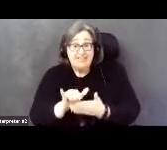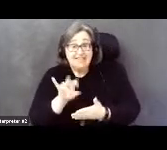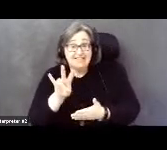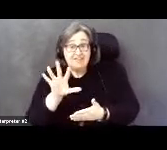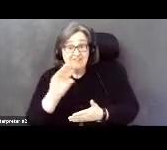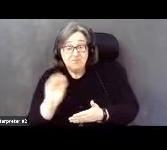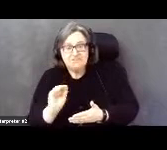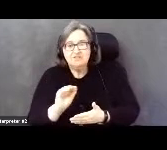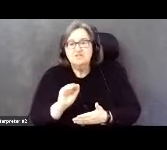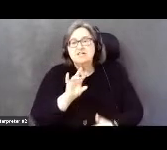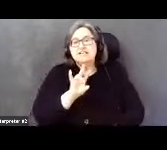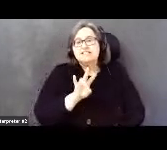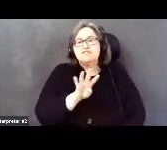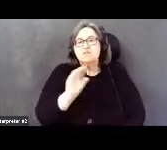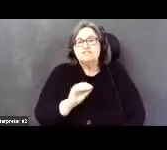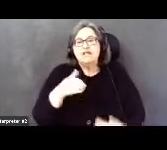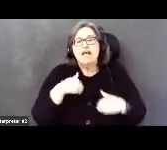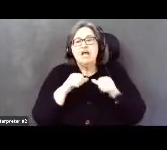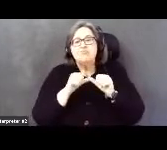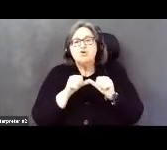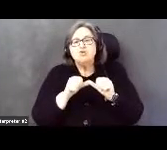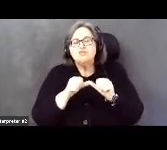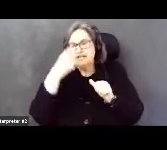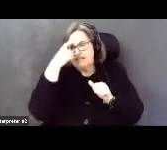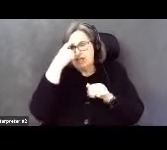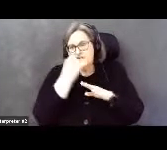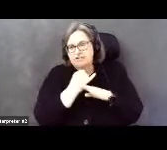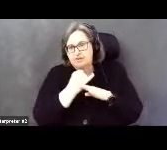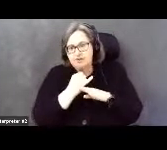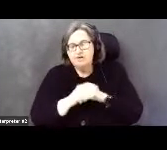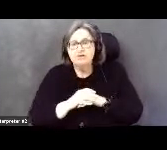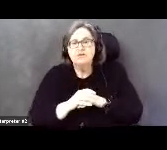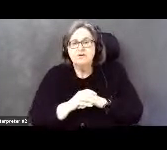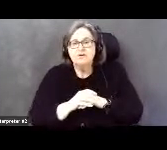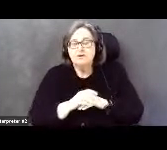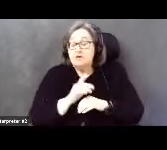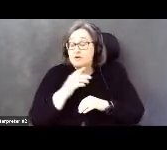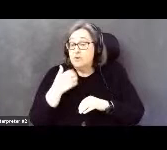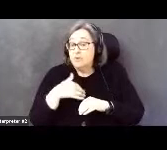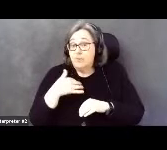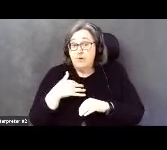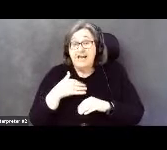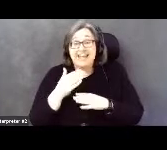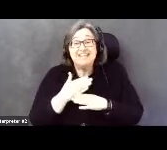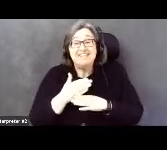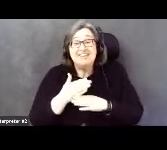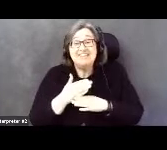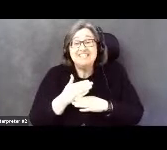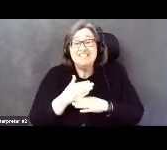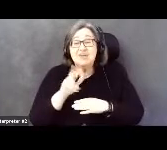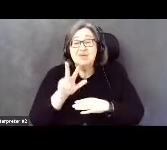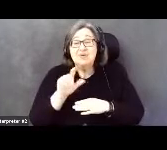had persisting cognitive impairment. Quite remarkably on average they had 3.8 brain injuries